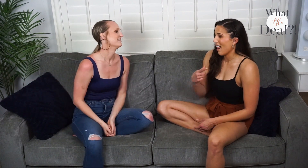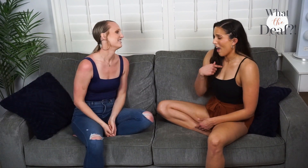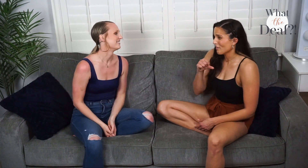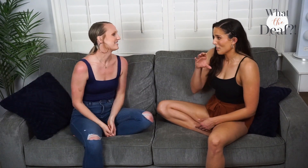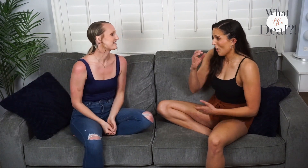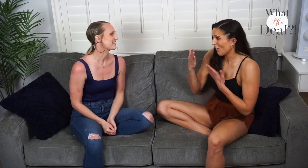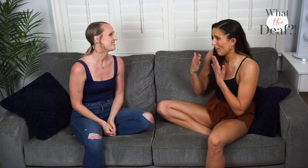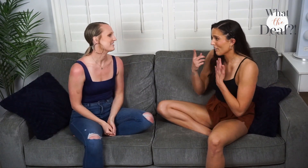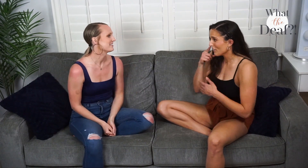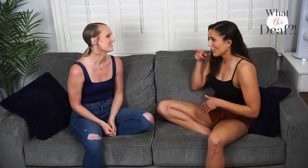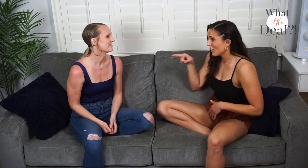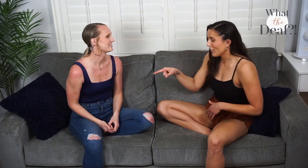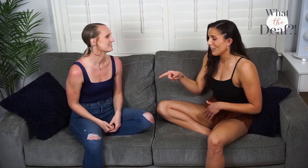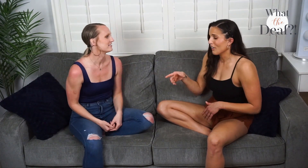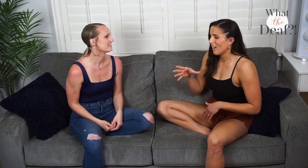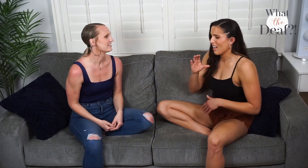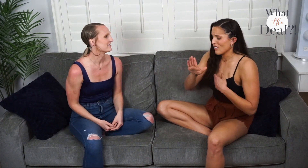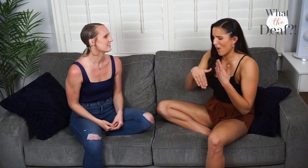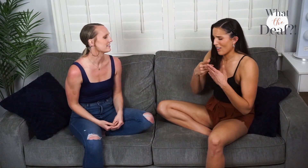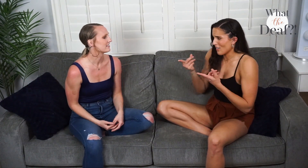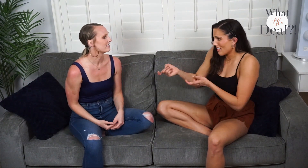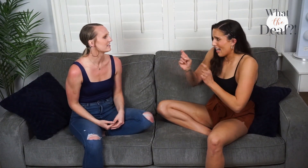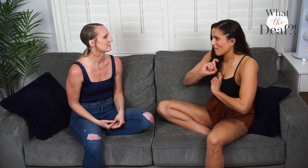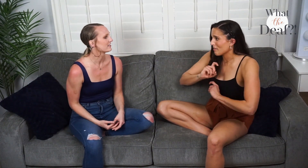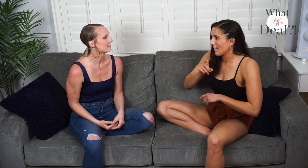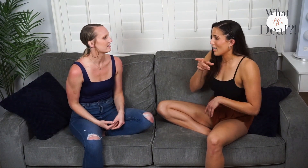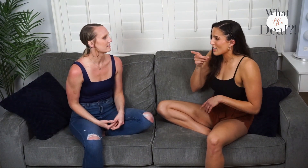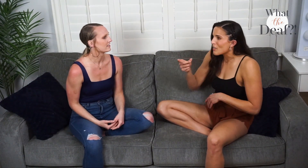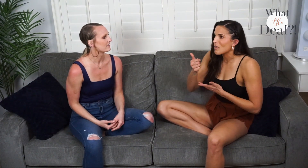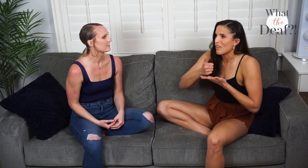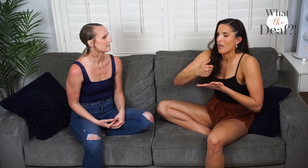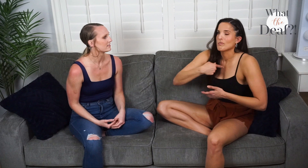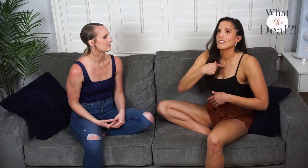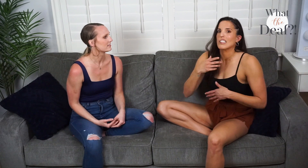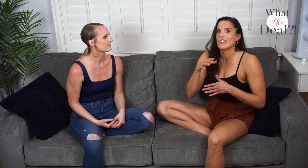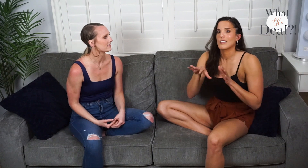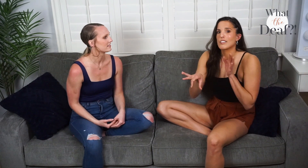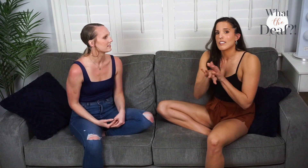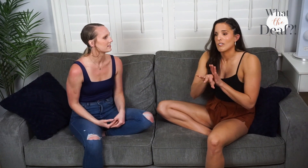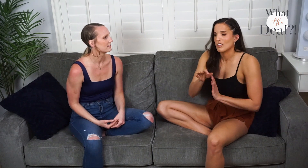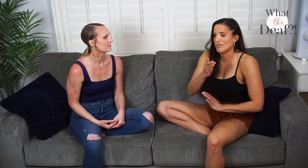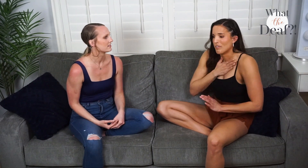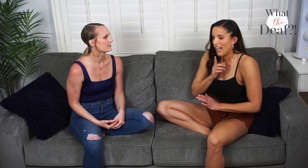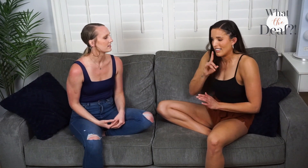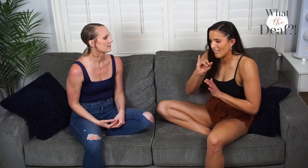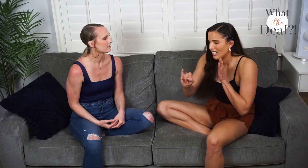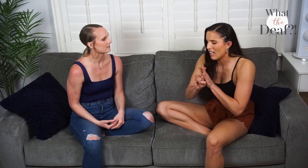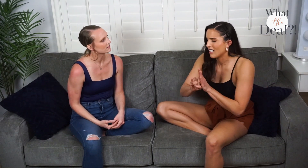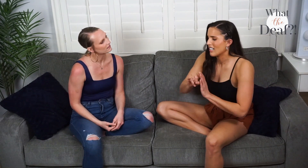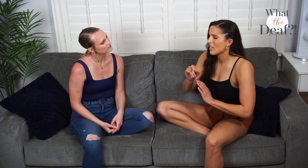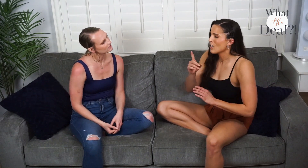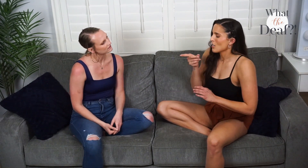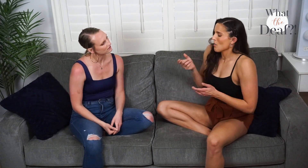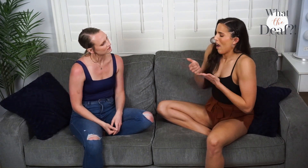And I'm so thankful for you as well and all that you've given me. You helped me discover my deaf identity.